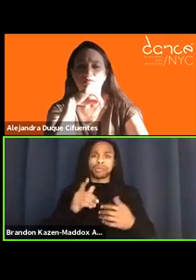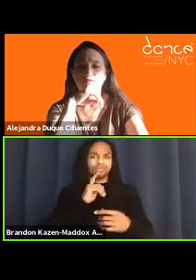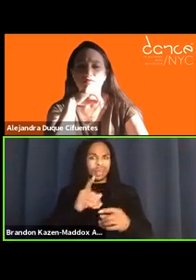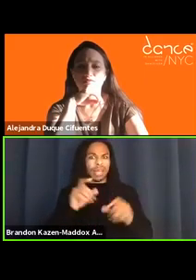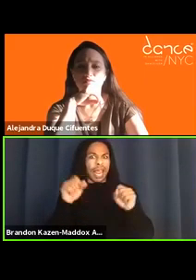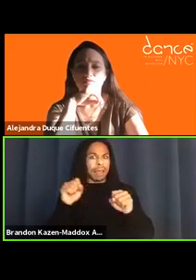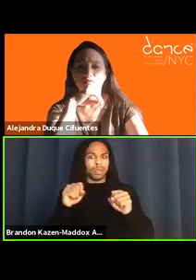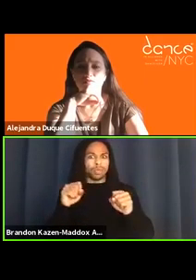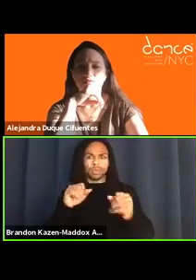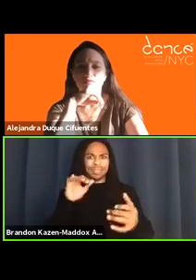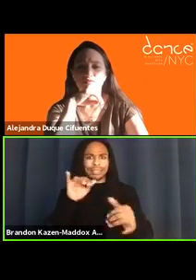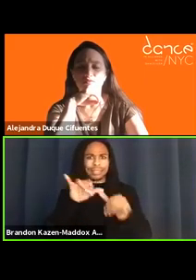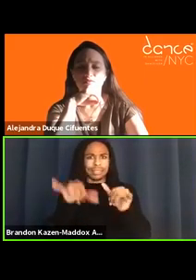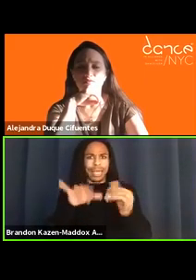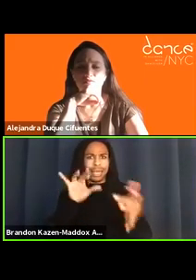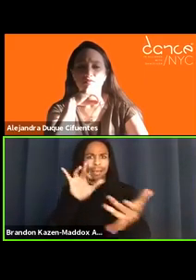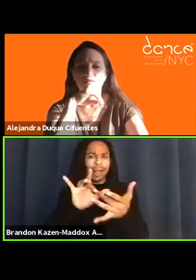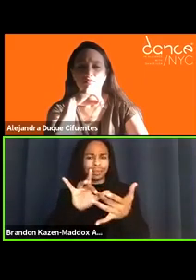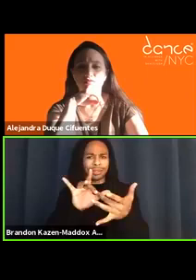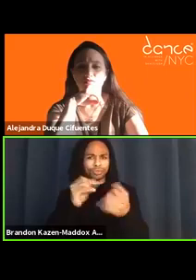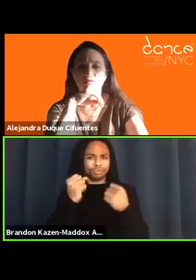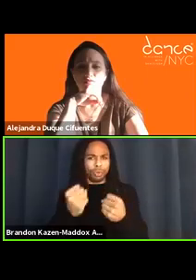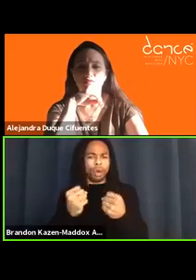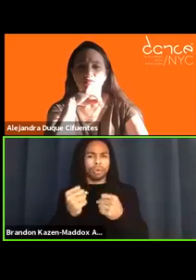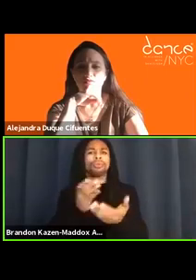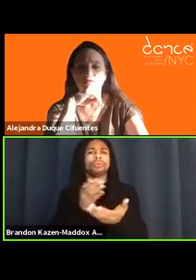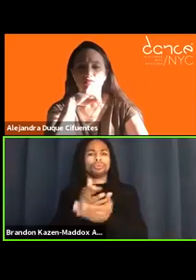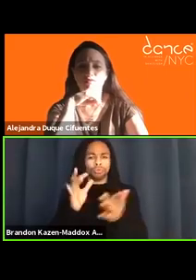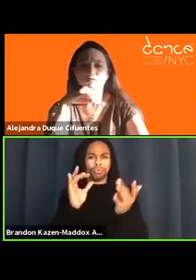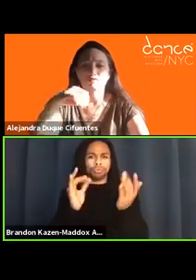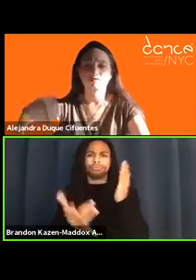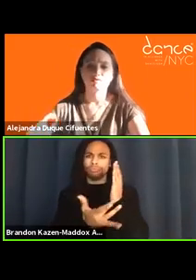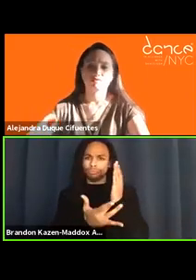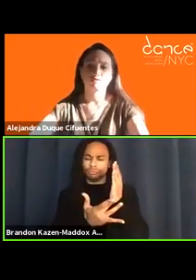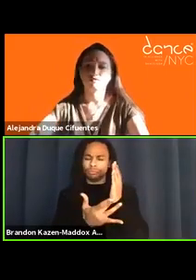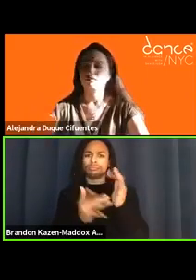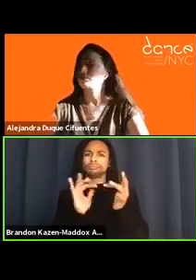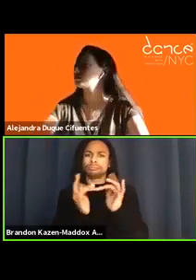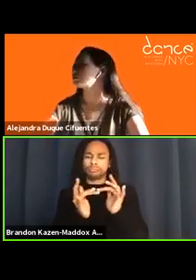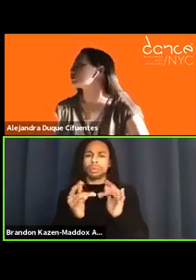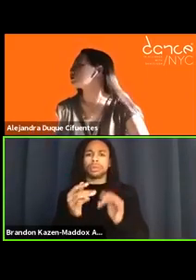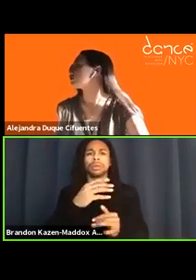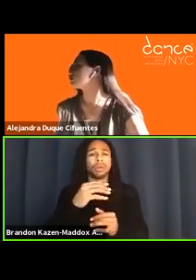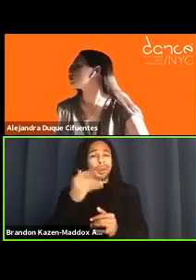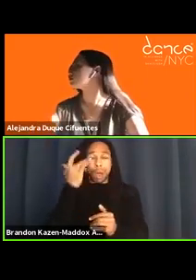our teaching artists and because they were on the ground telling what was happening at